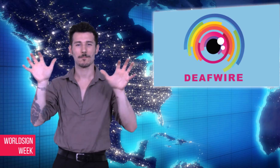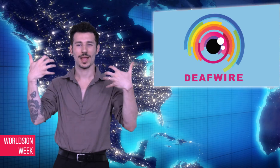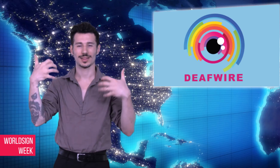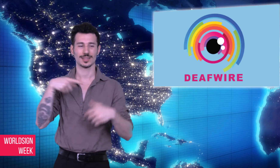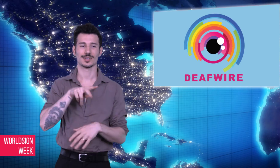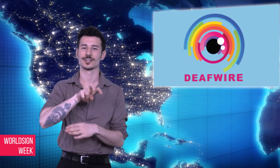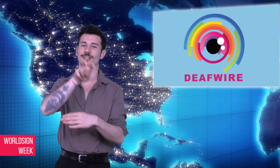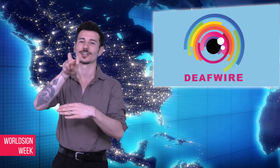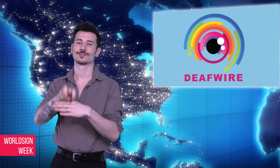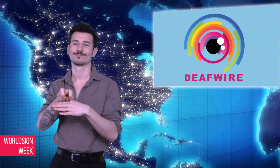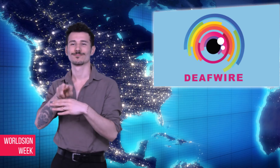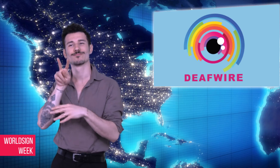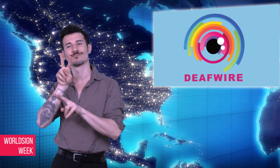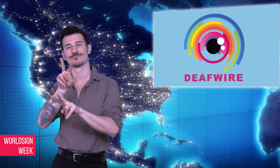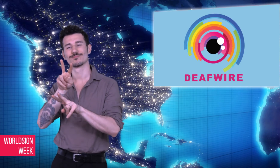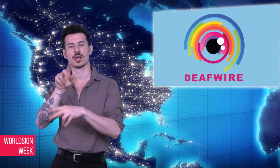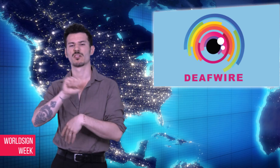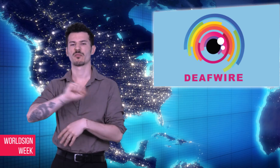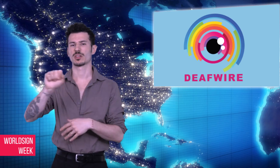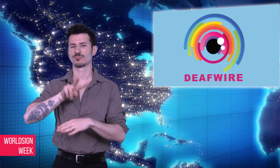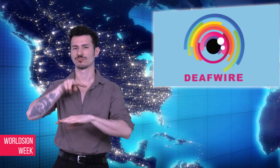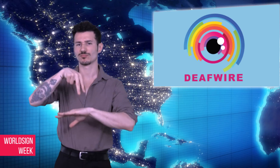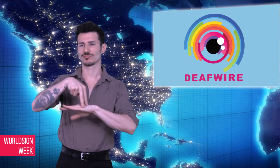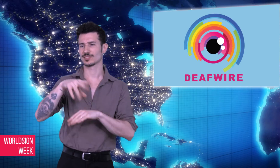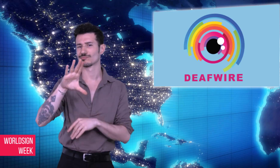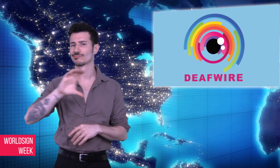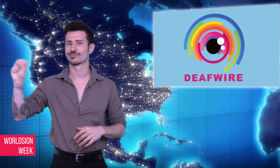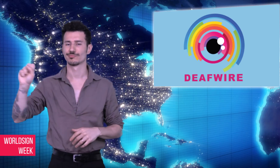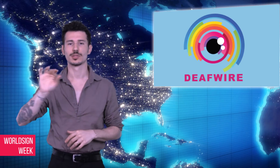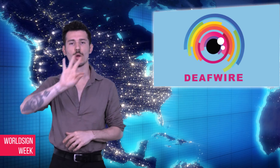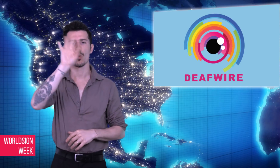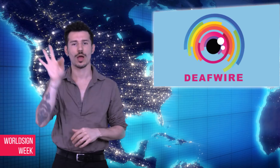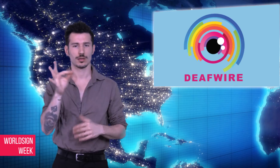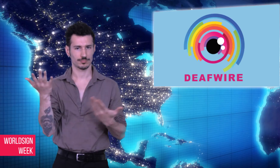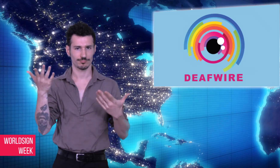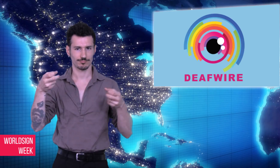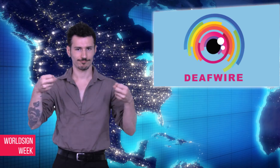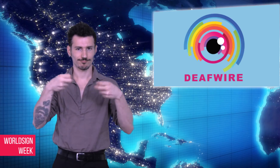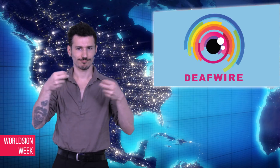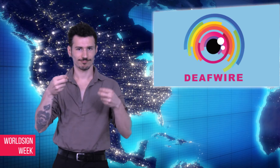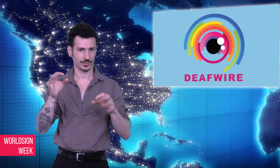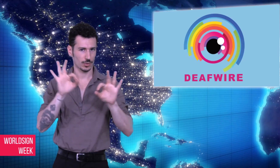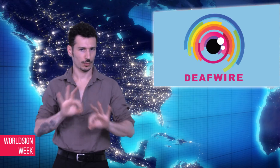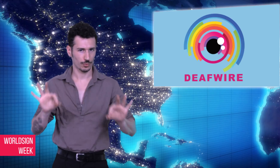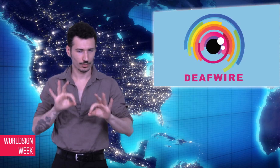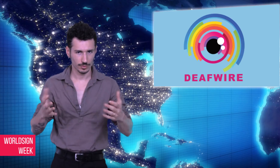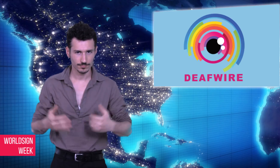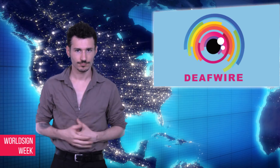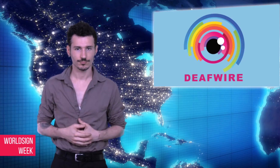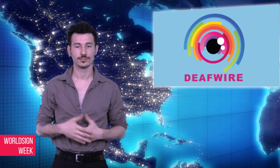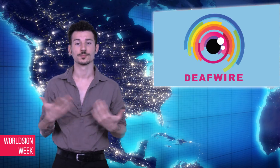When a digital magazine reported that Marvel Studios did not have